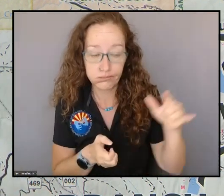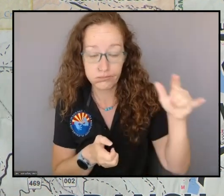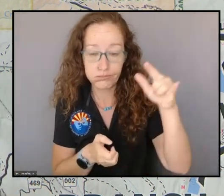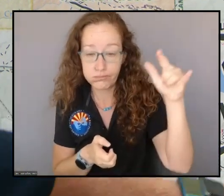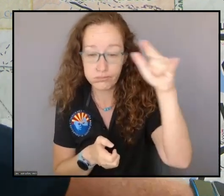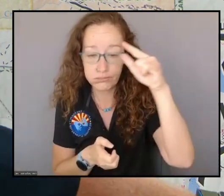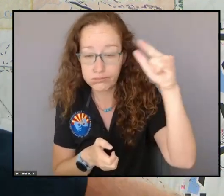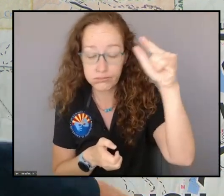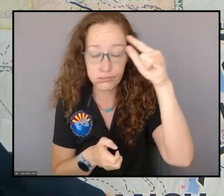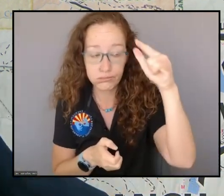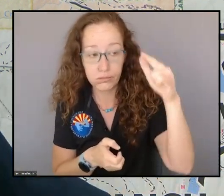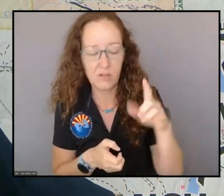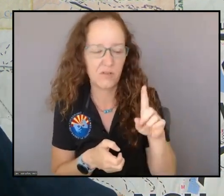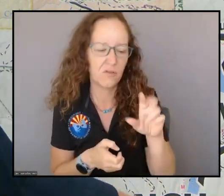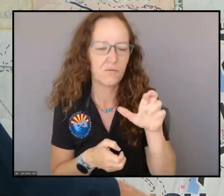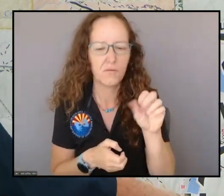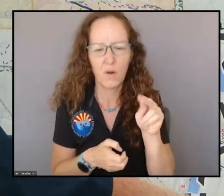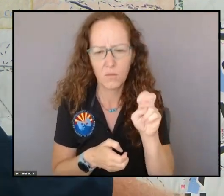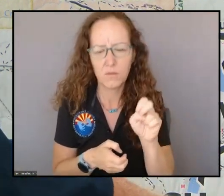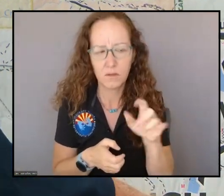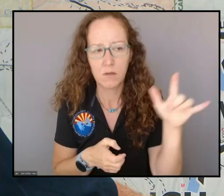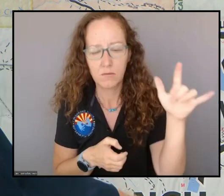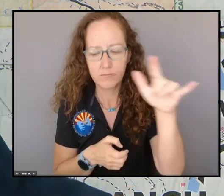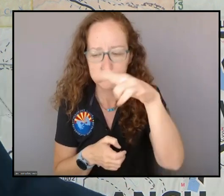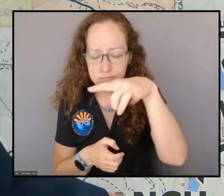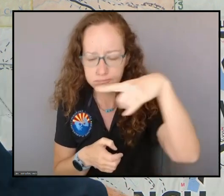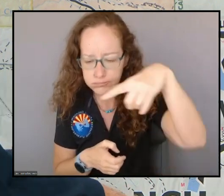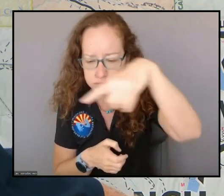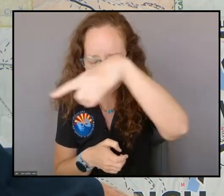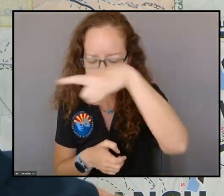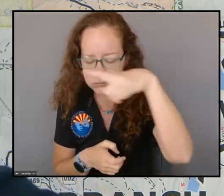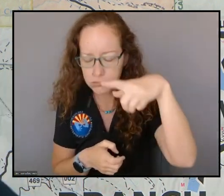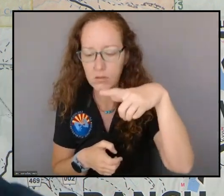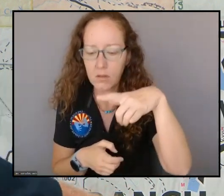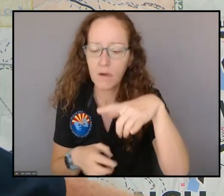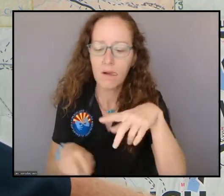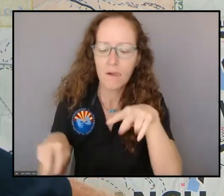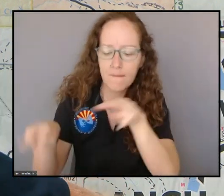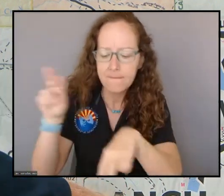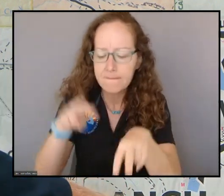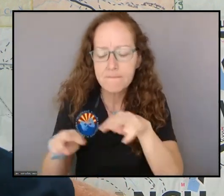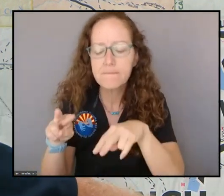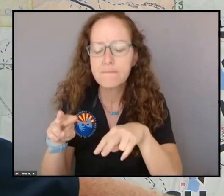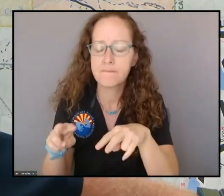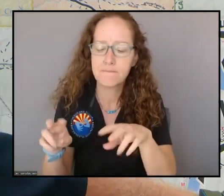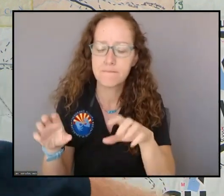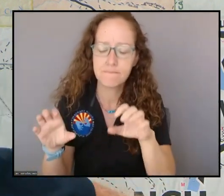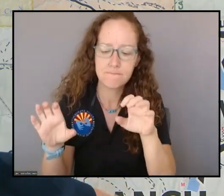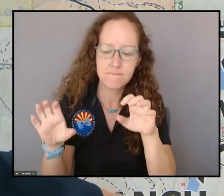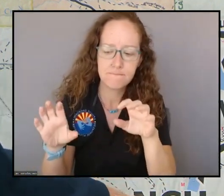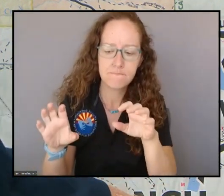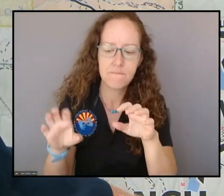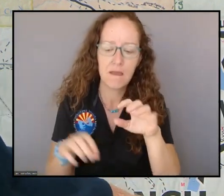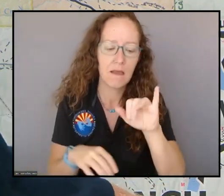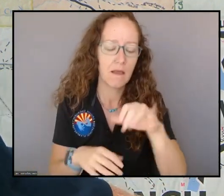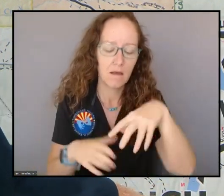monitor that area, evaluate it with infrared, and really saw a pretty low amount of heat along that edge so